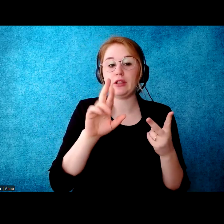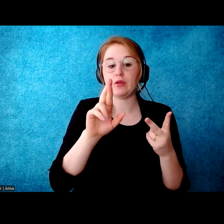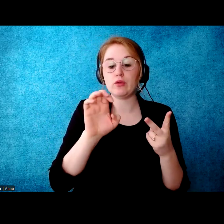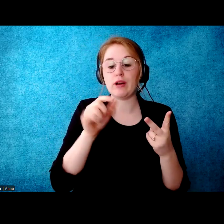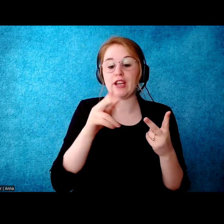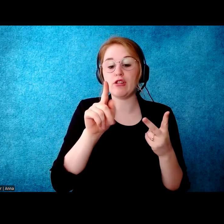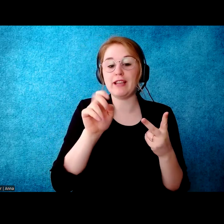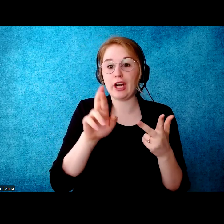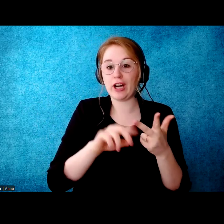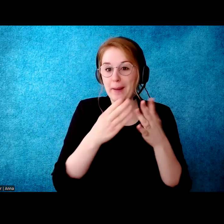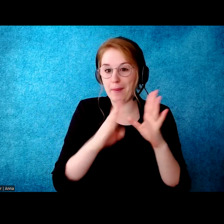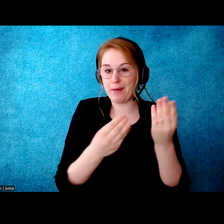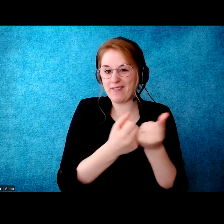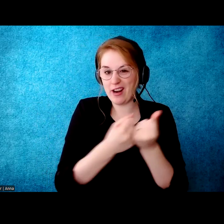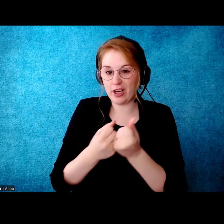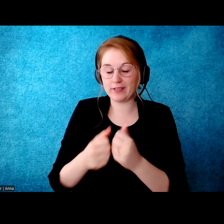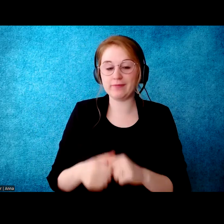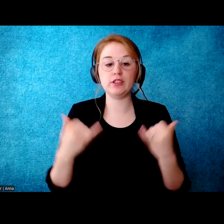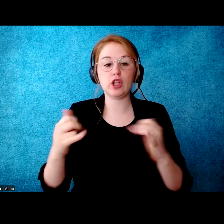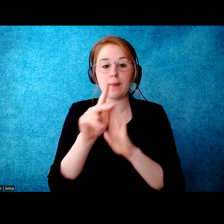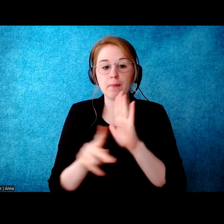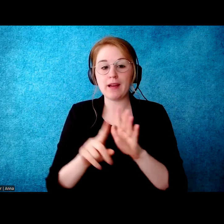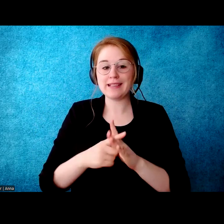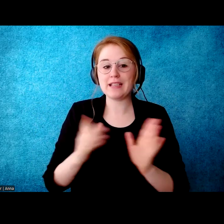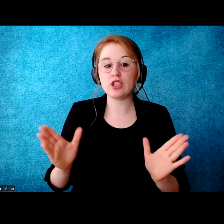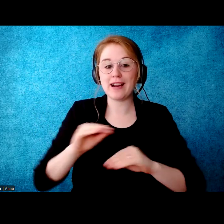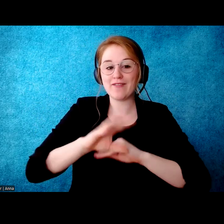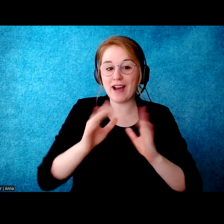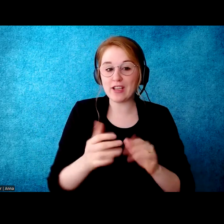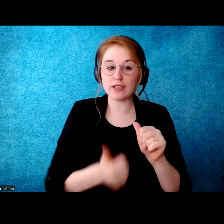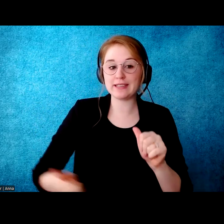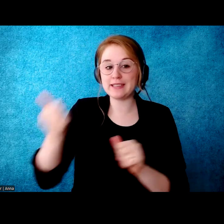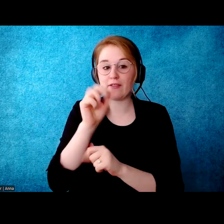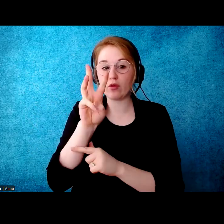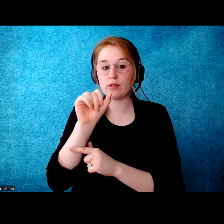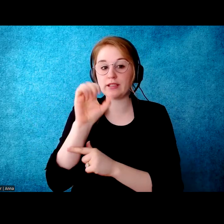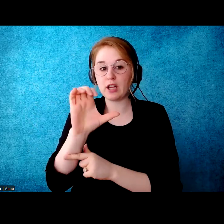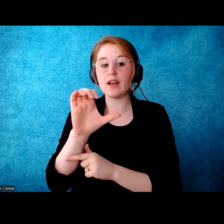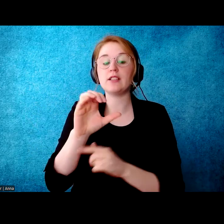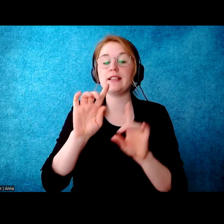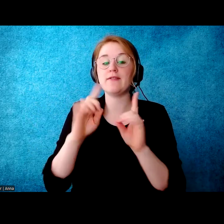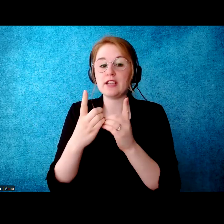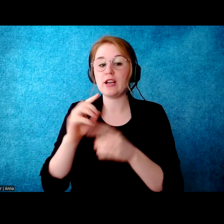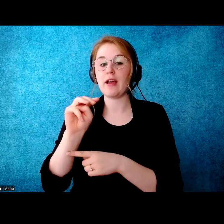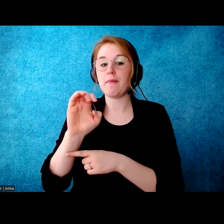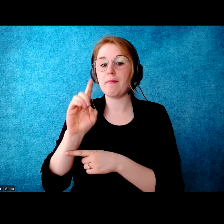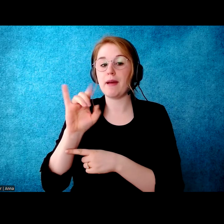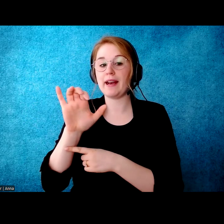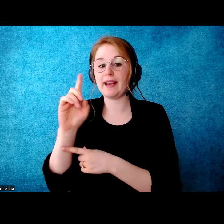Kevin currently is a policy initiatives advisor executive in the Wisconsin Division of Medicaid Services. He's been a speaker at numerous state